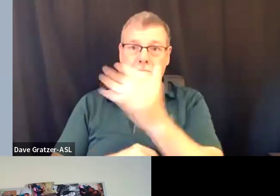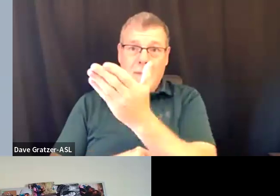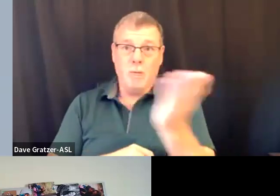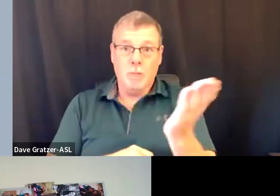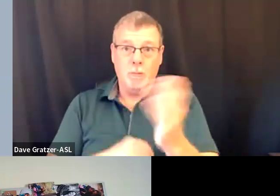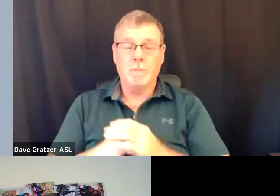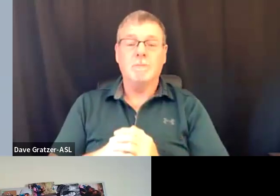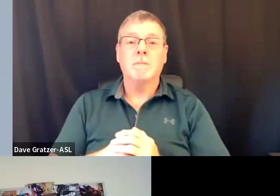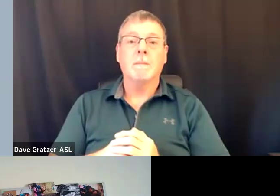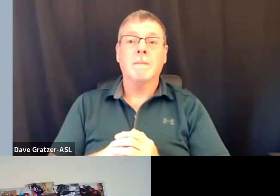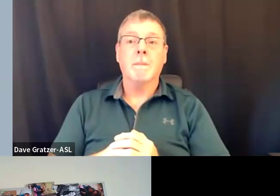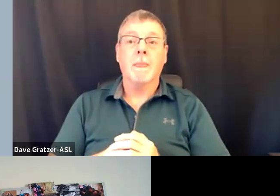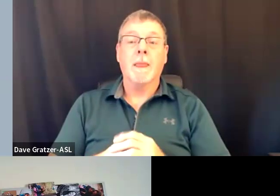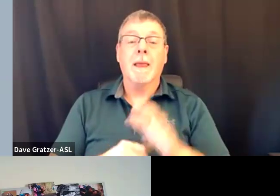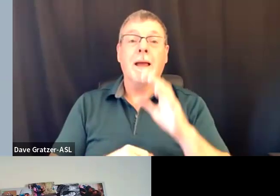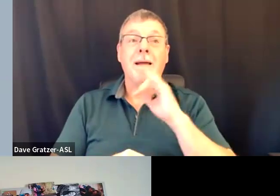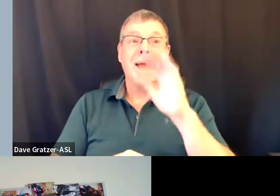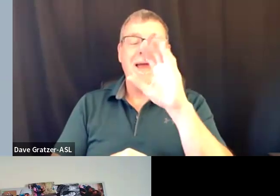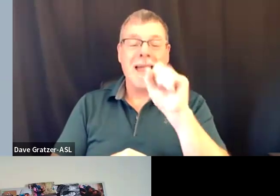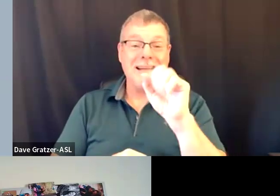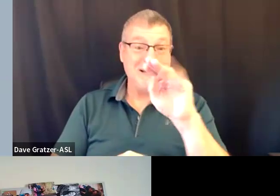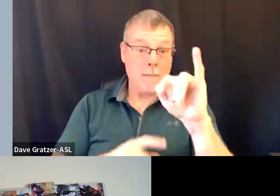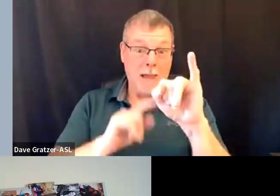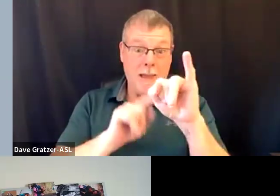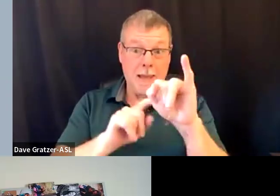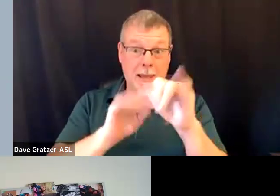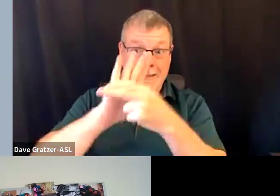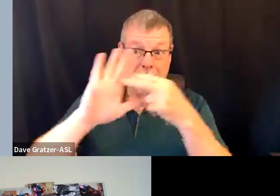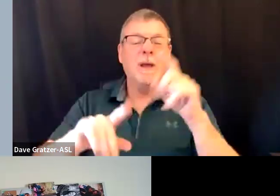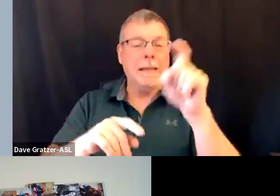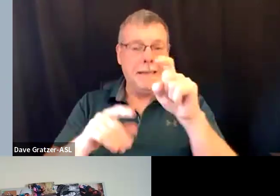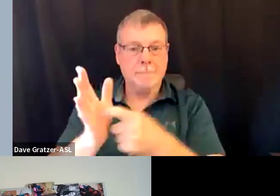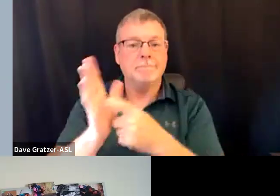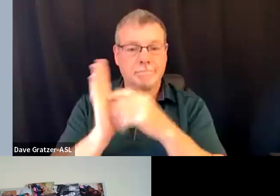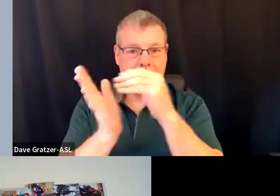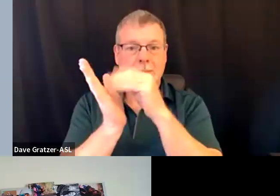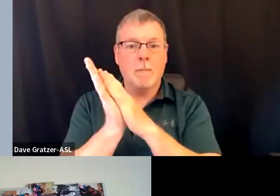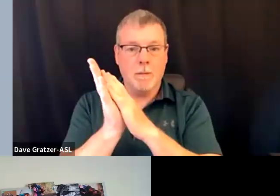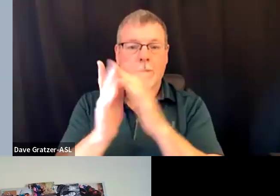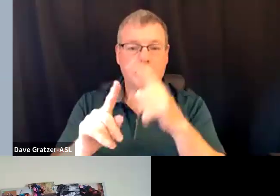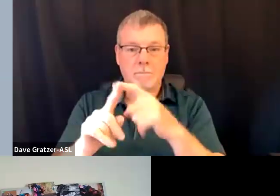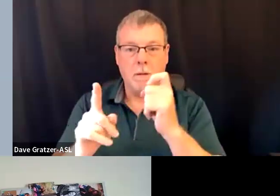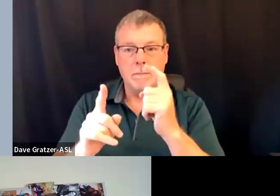It's the SMI diagnosis that needs documentation from an acceptable source.